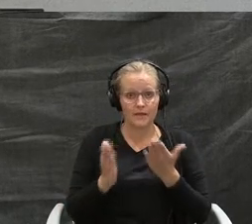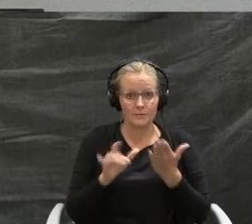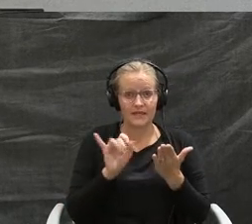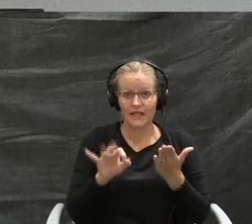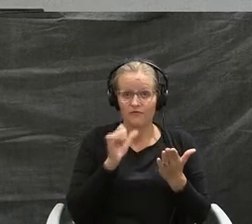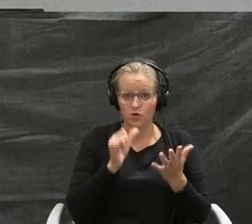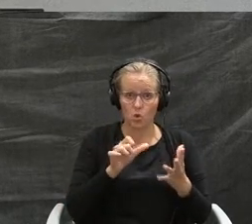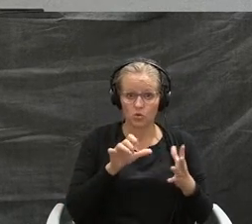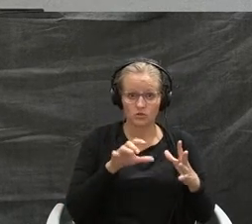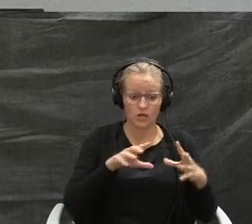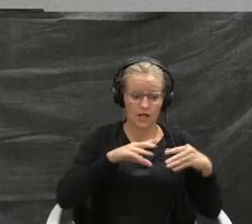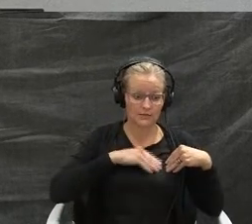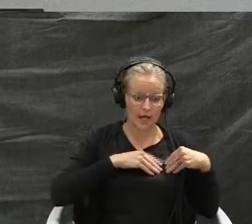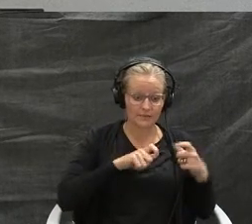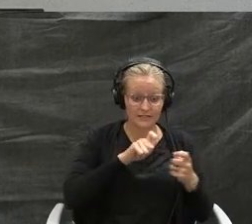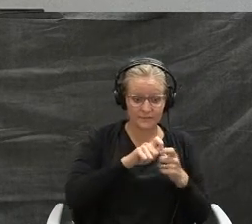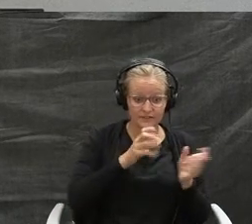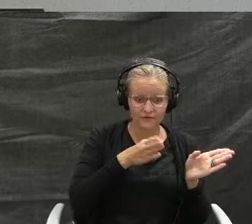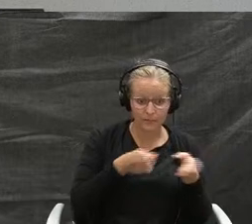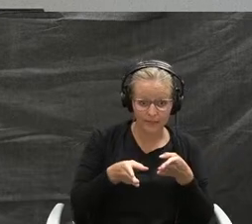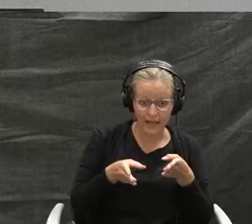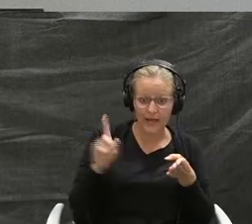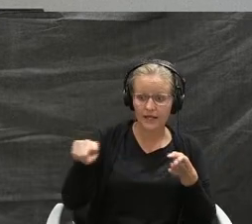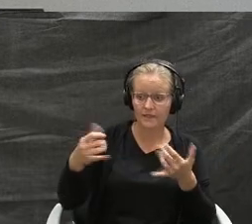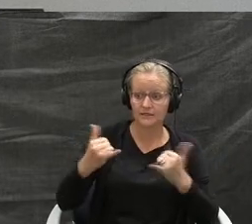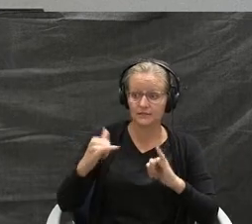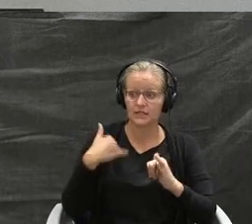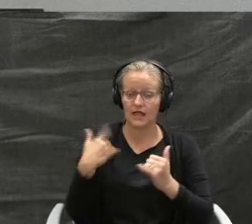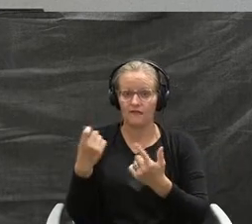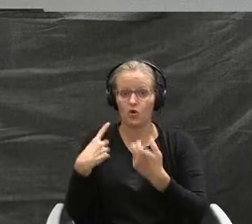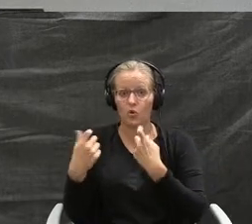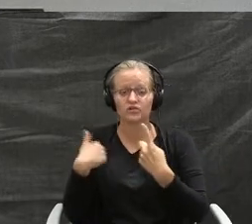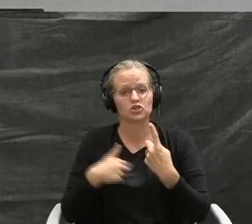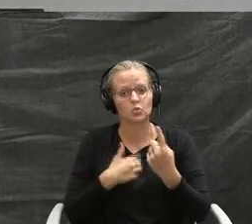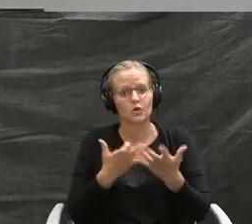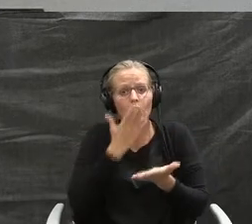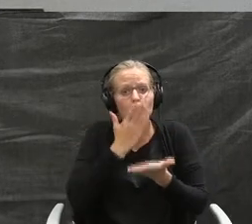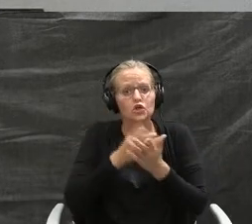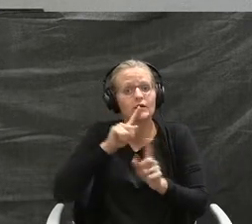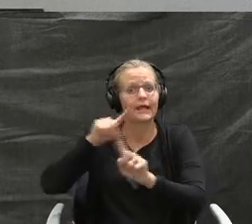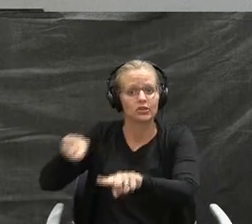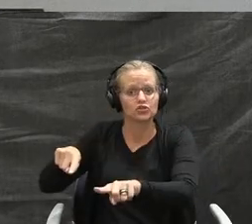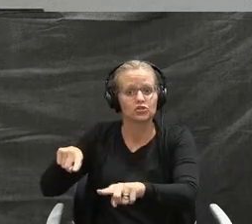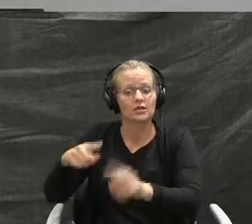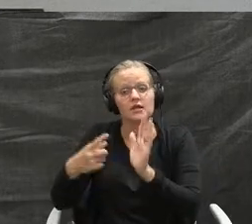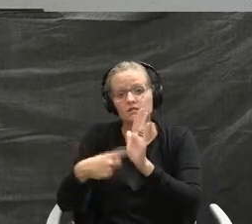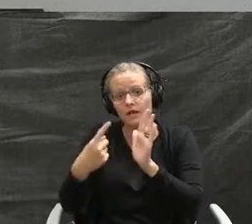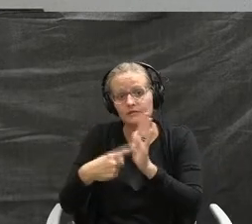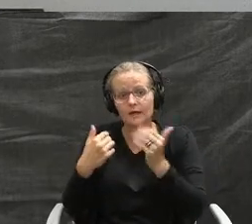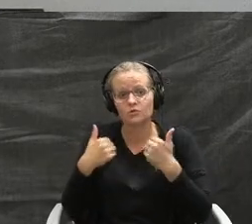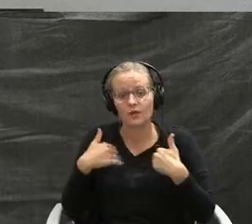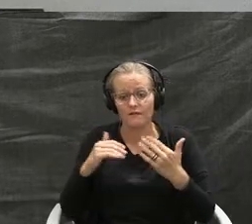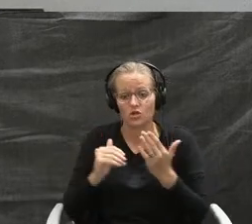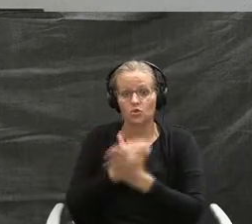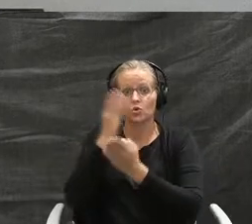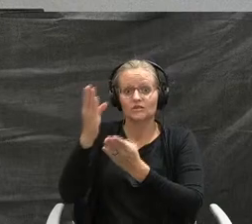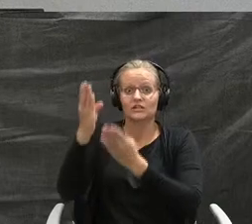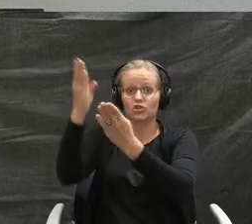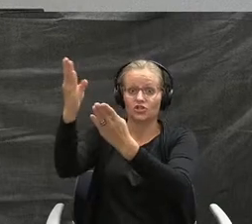on those. So and in many cases we're going to have some suggestions that we should integrate. You know most of our